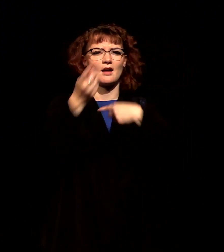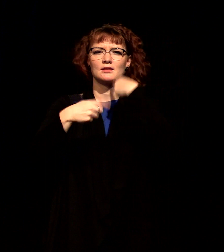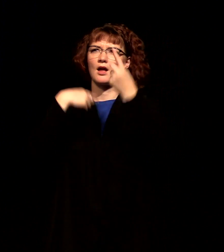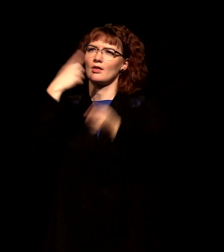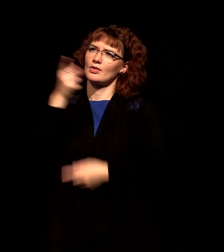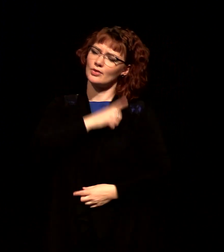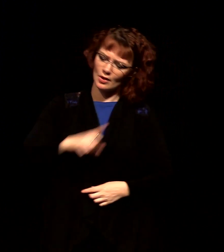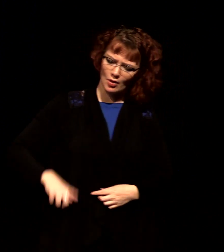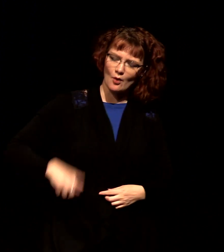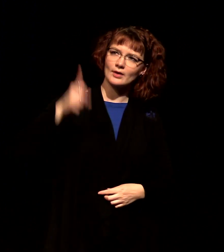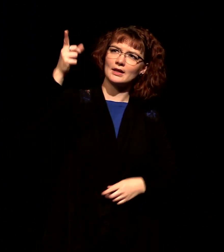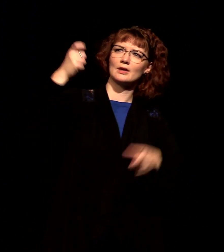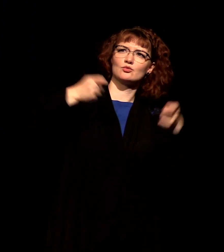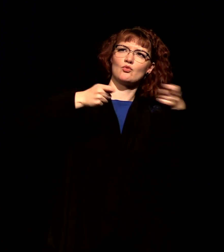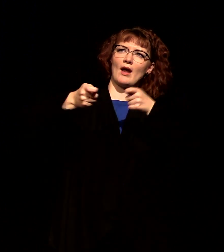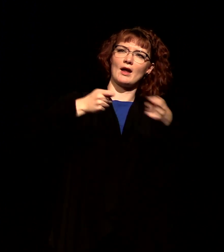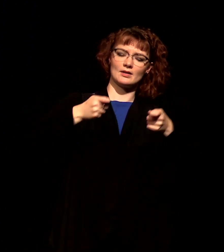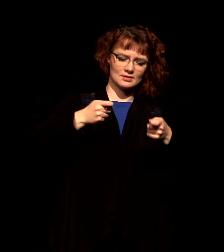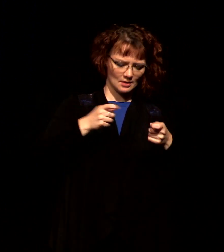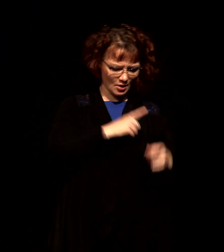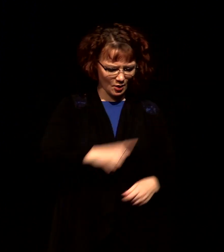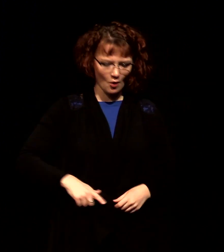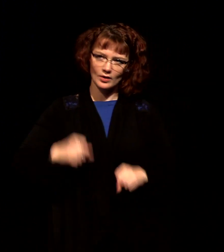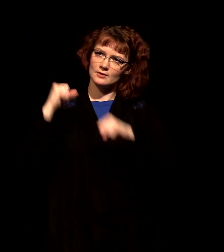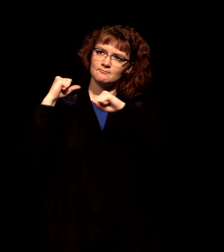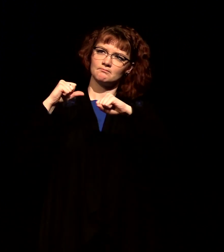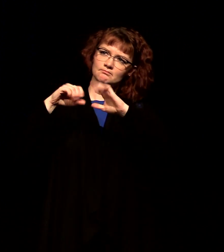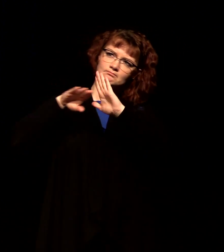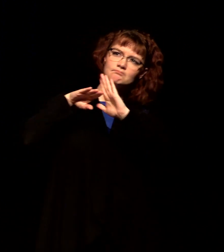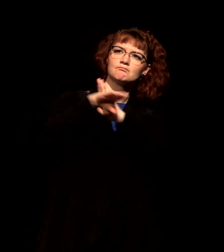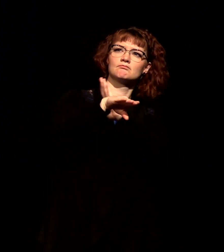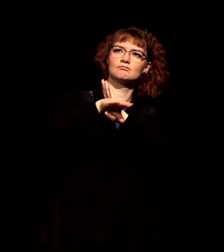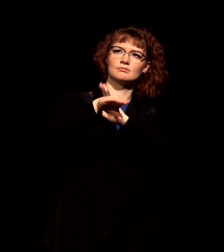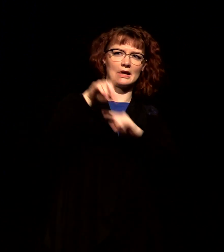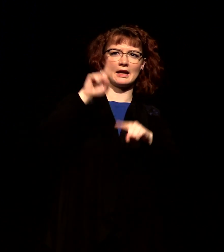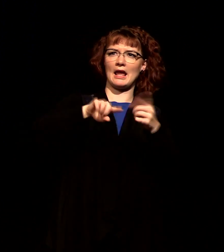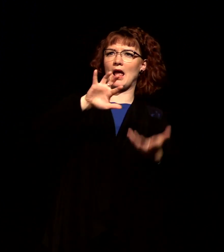be shaken. He will judge all peoples fairly. Let the heavens